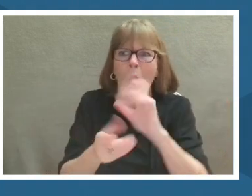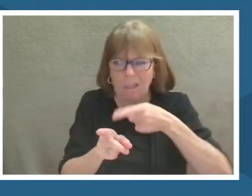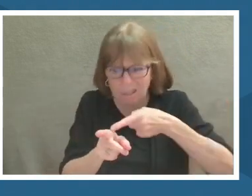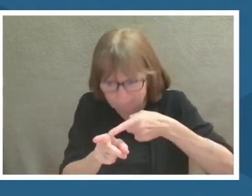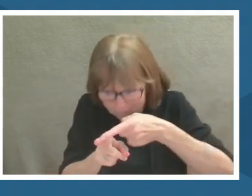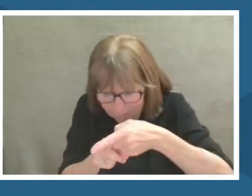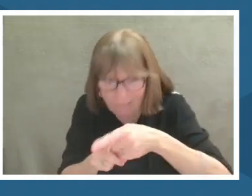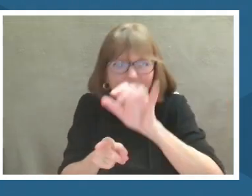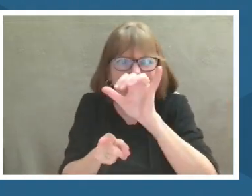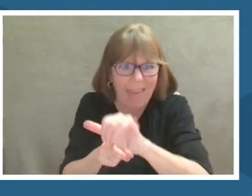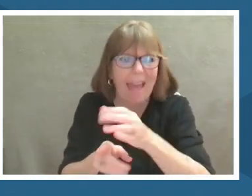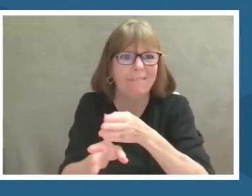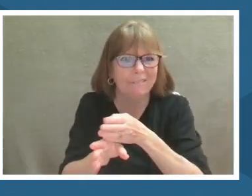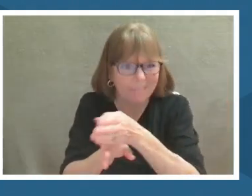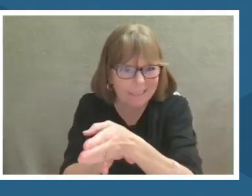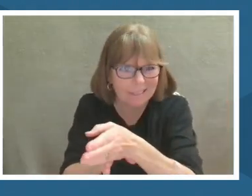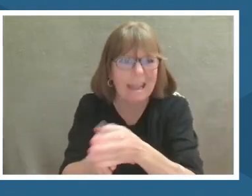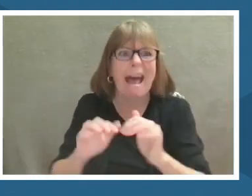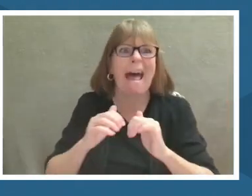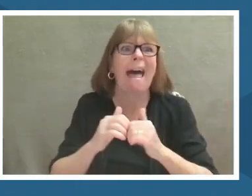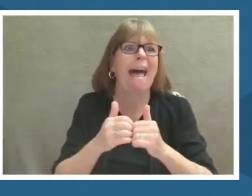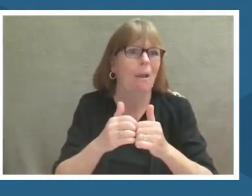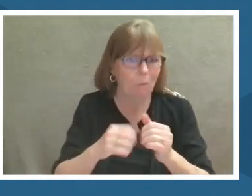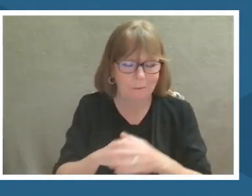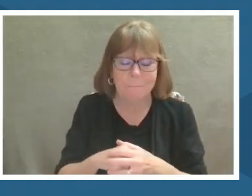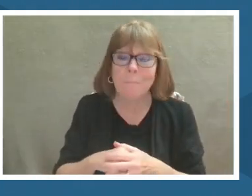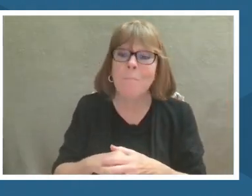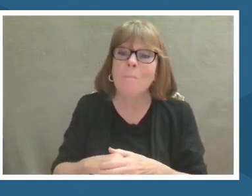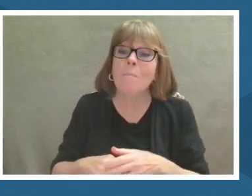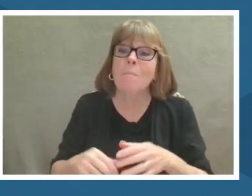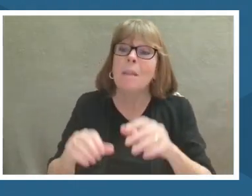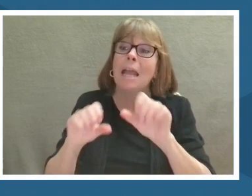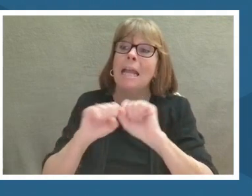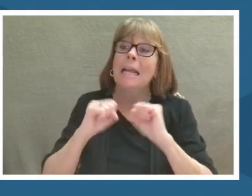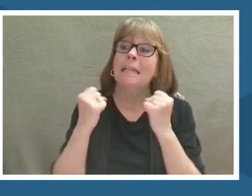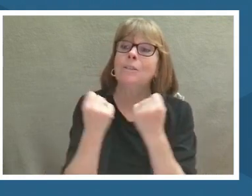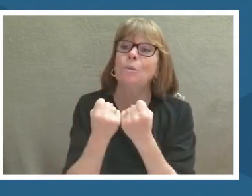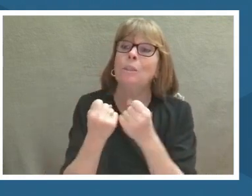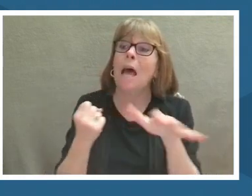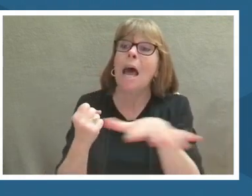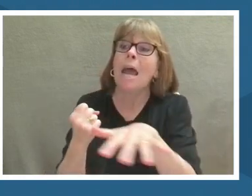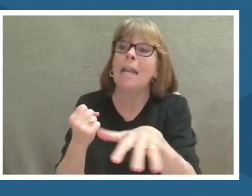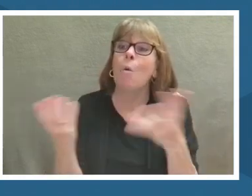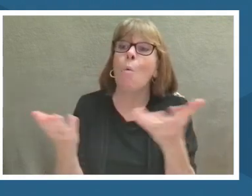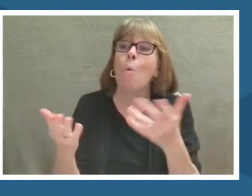find what we at the smithsonian would consider the a is not necessarily just